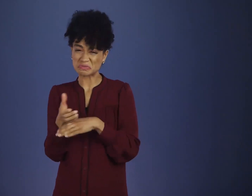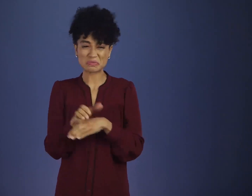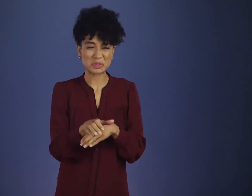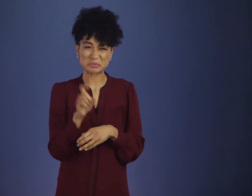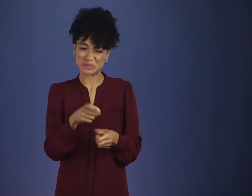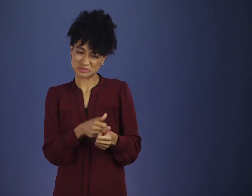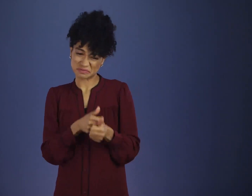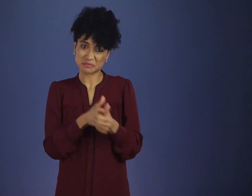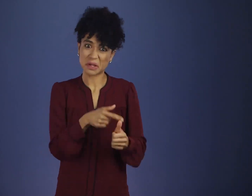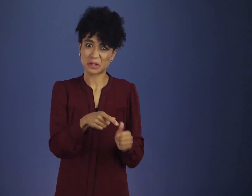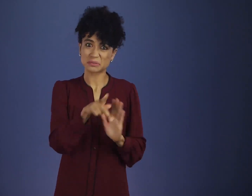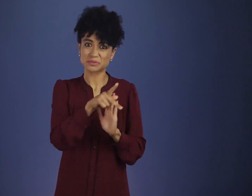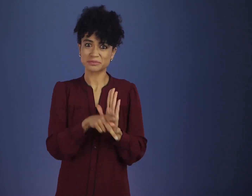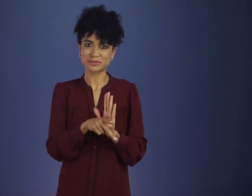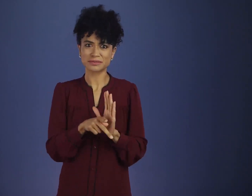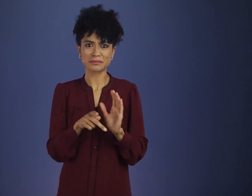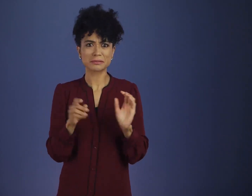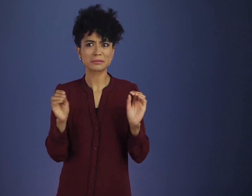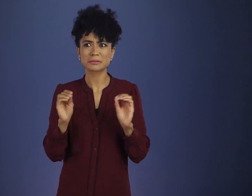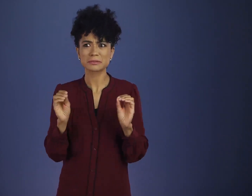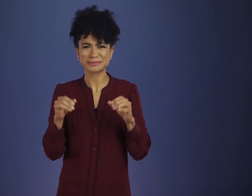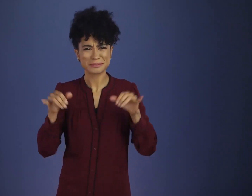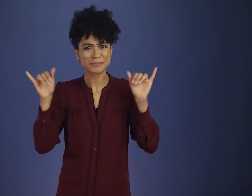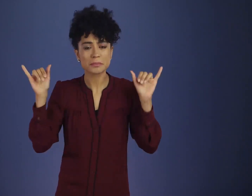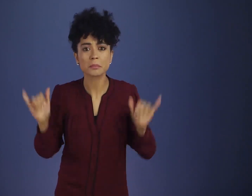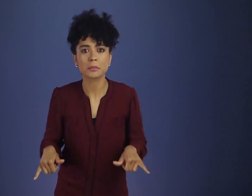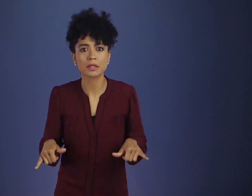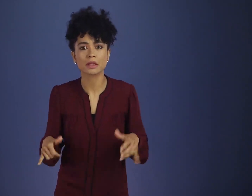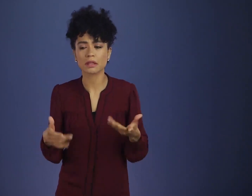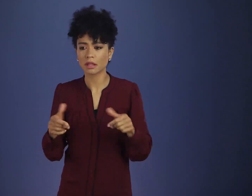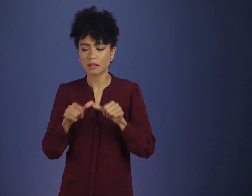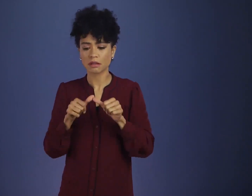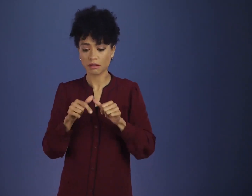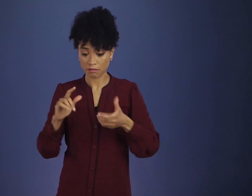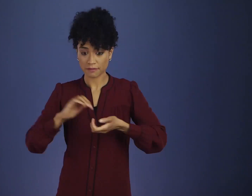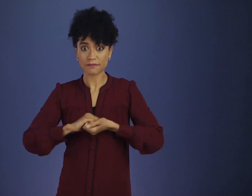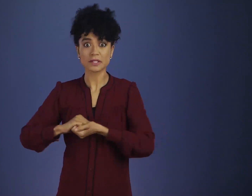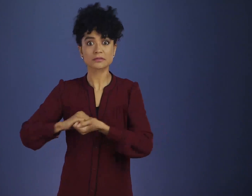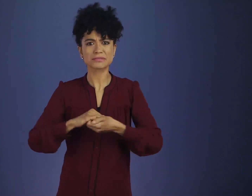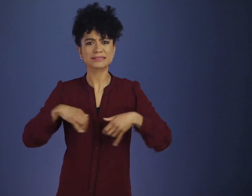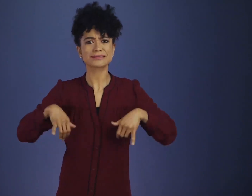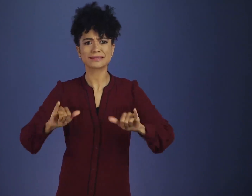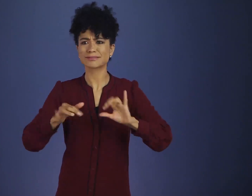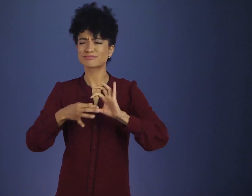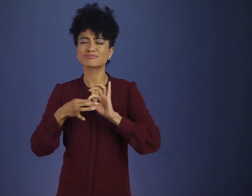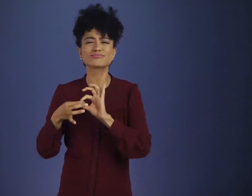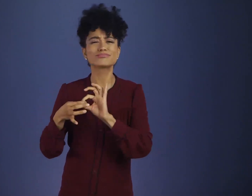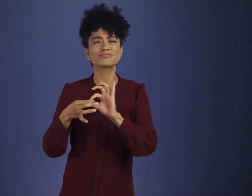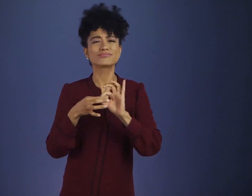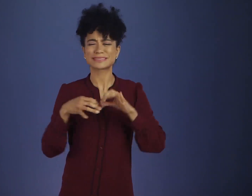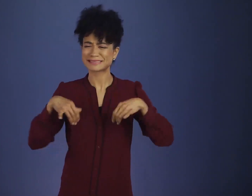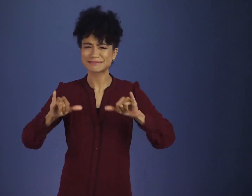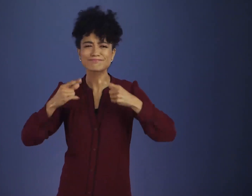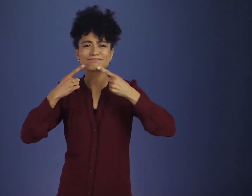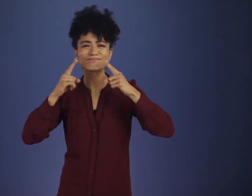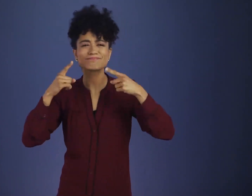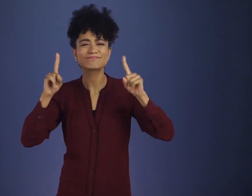How can a set of traditional principles, having no legal force at all, hold the Fellowship of Alcoholics Anonymous